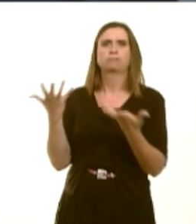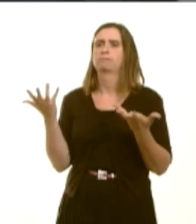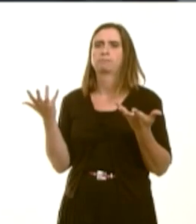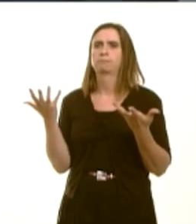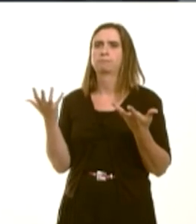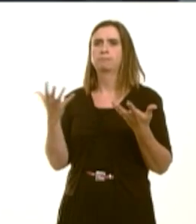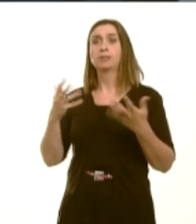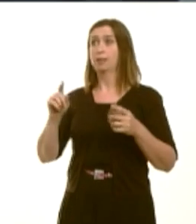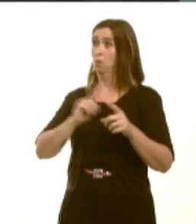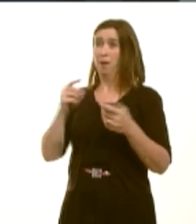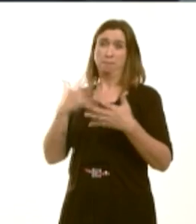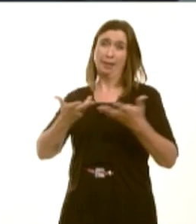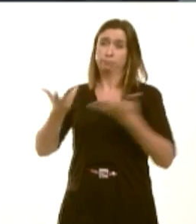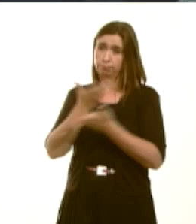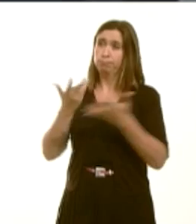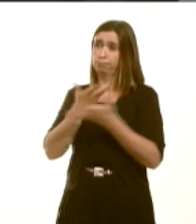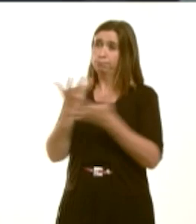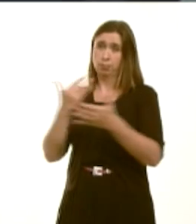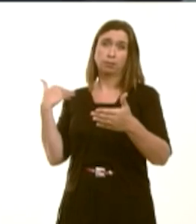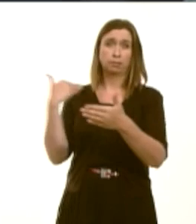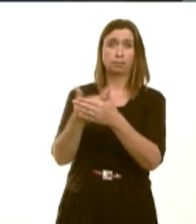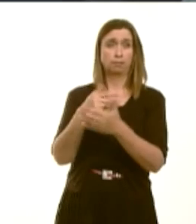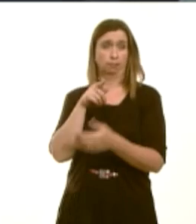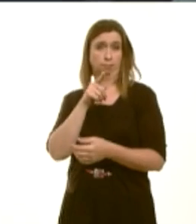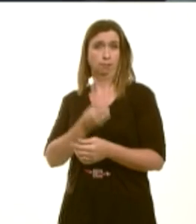the lifetime of this Assembly. I think East Pit had an extension within the lifetime of